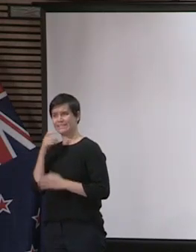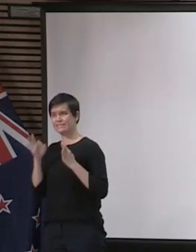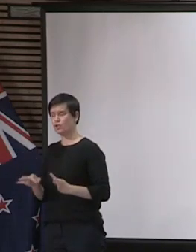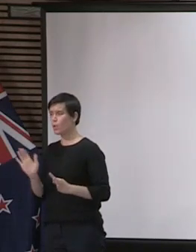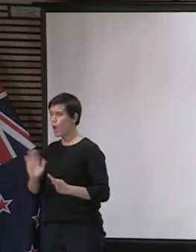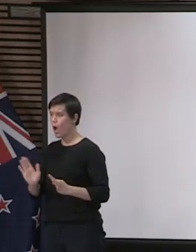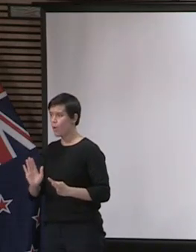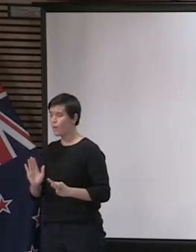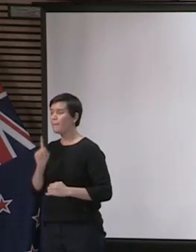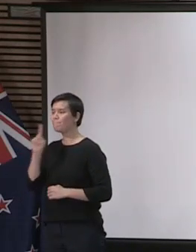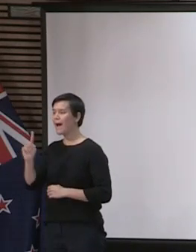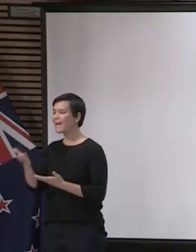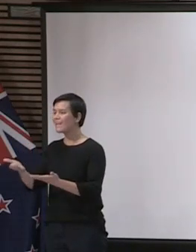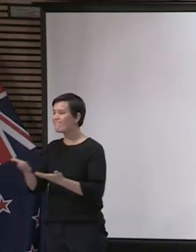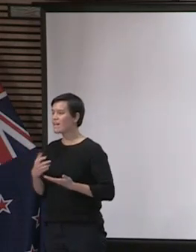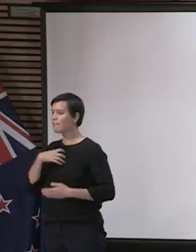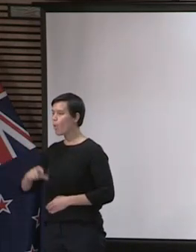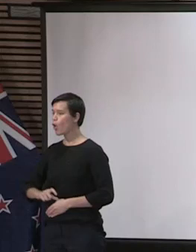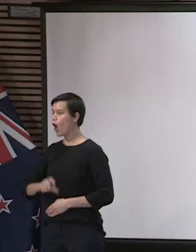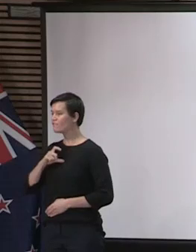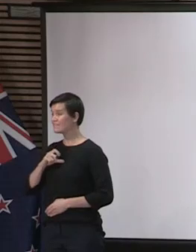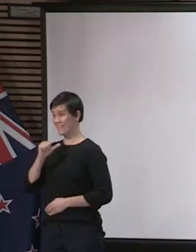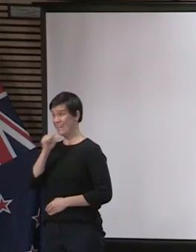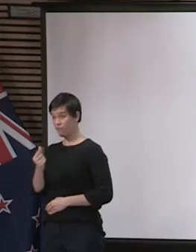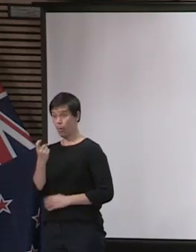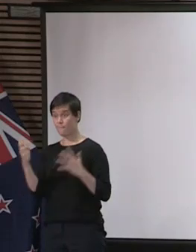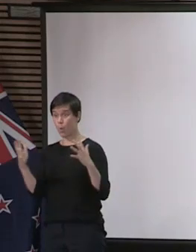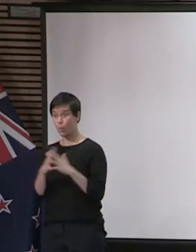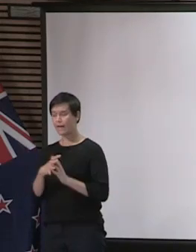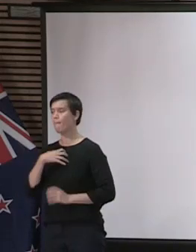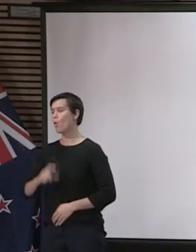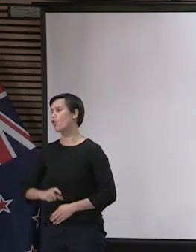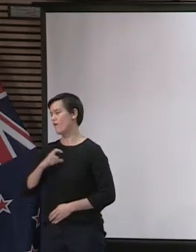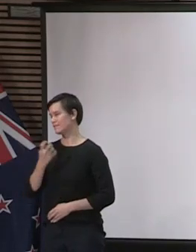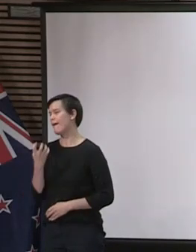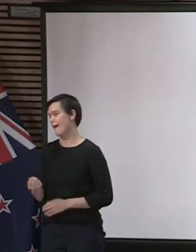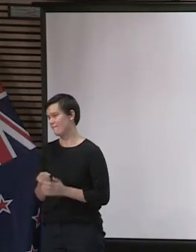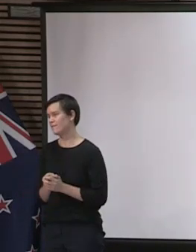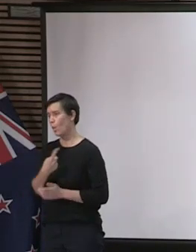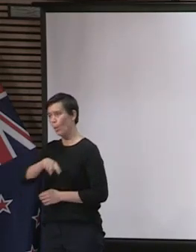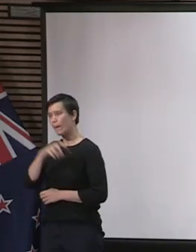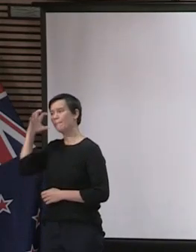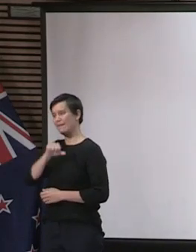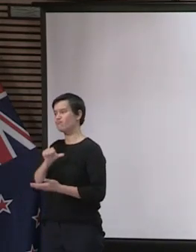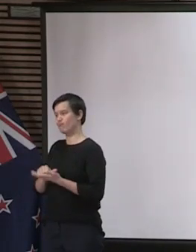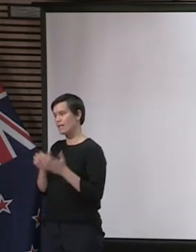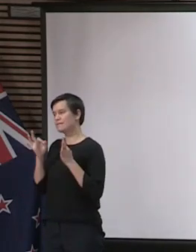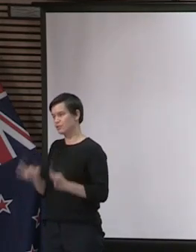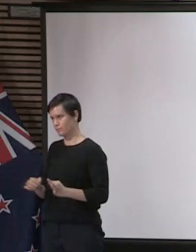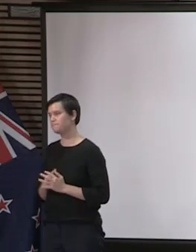because it gives us an extra certainty and reduces the likelihood that we will go